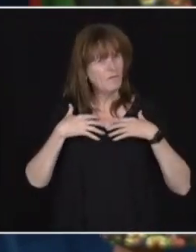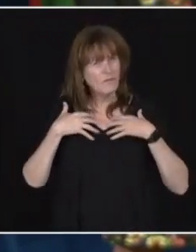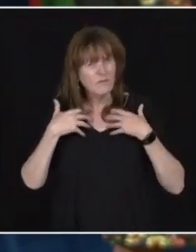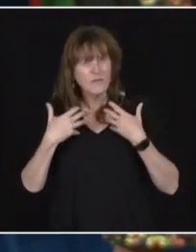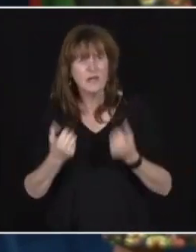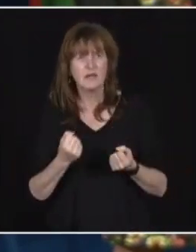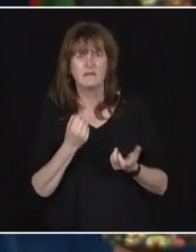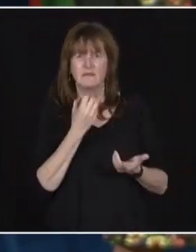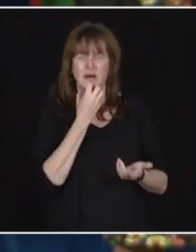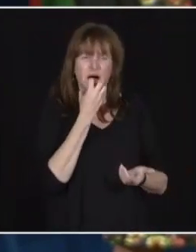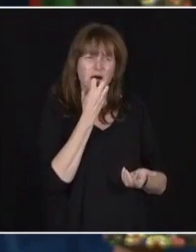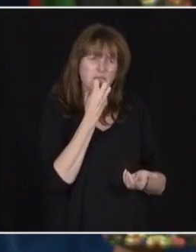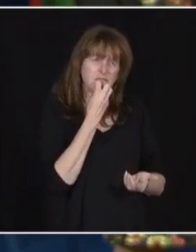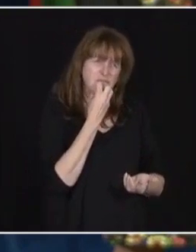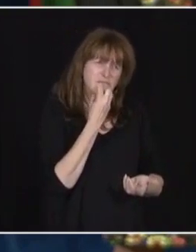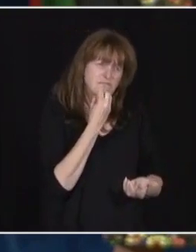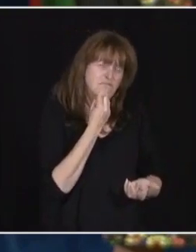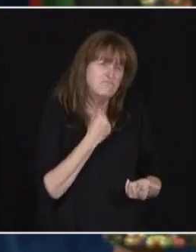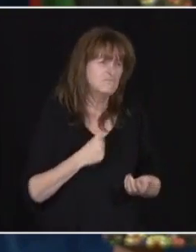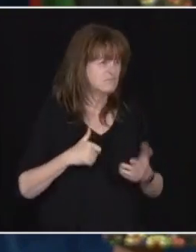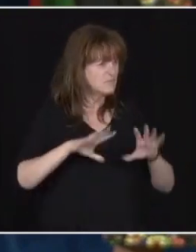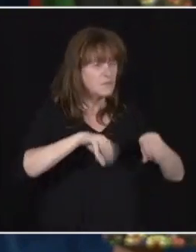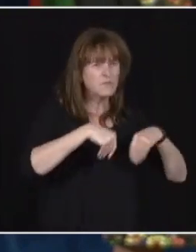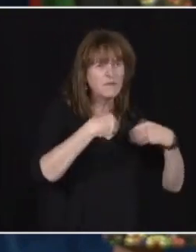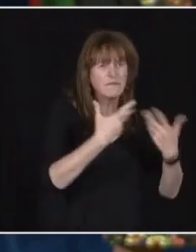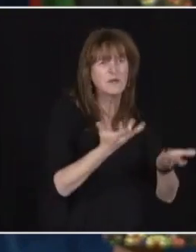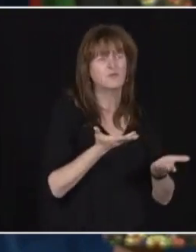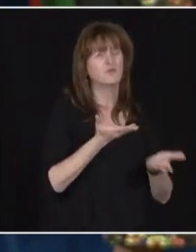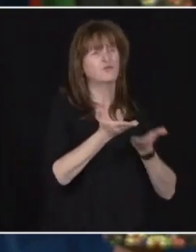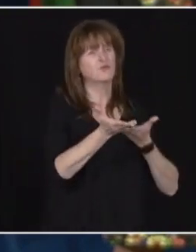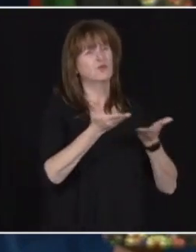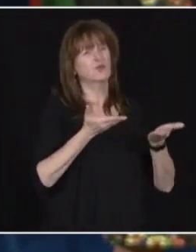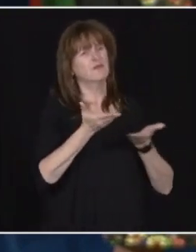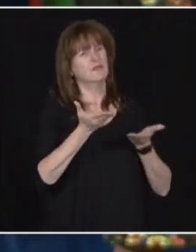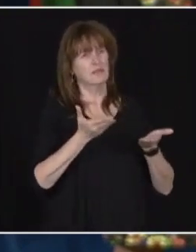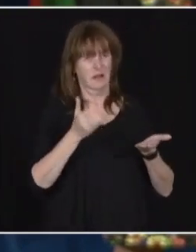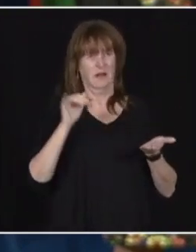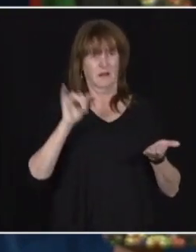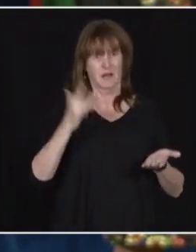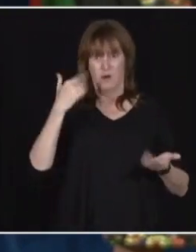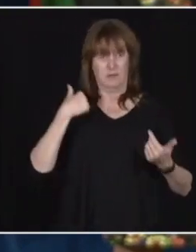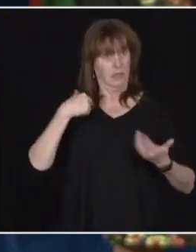continue to step up in a big way to be brave, compassionate, and serve. This is why we are here